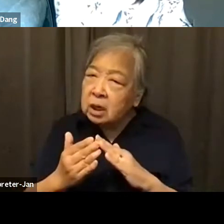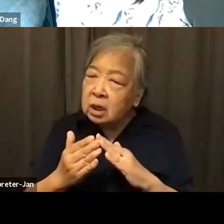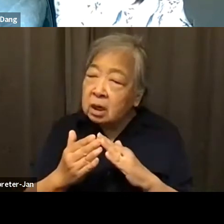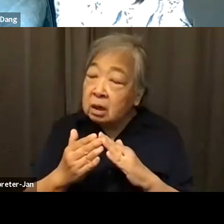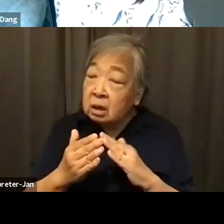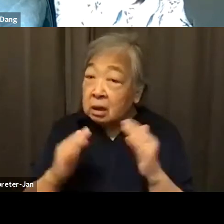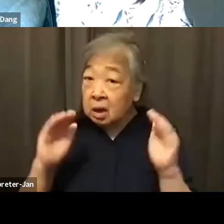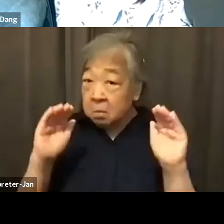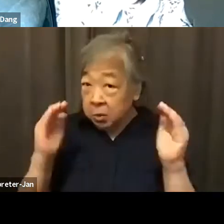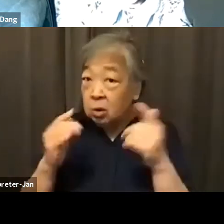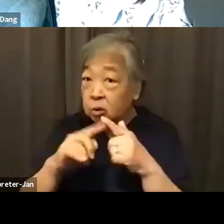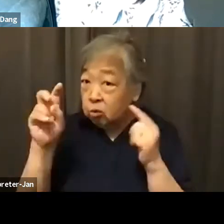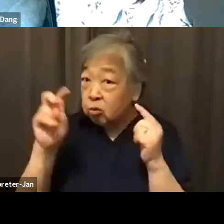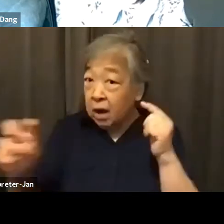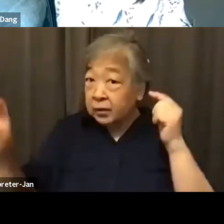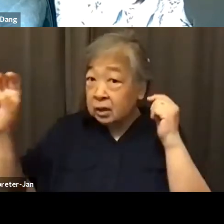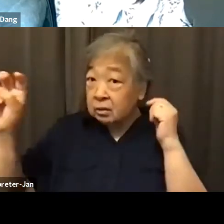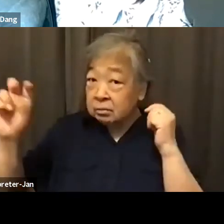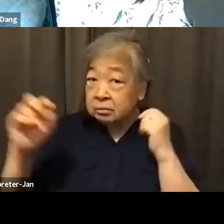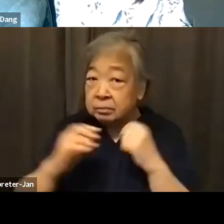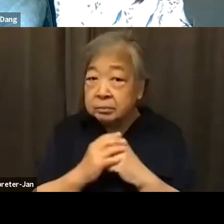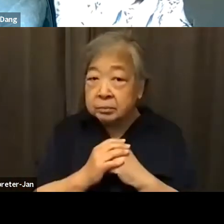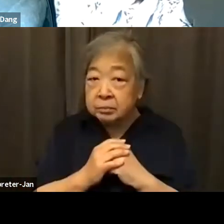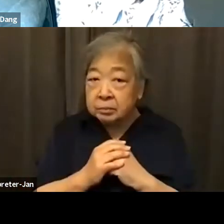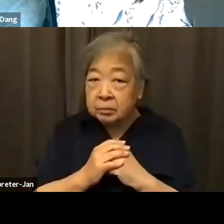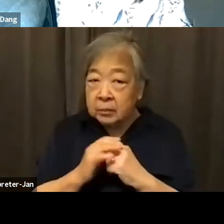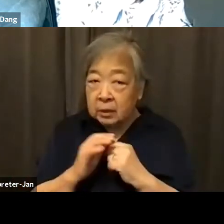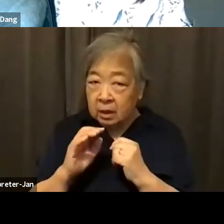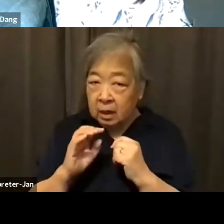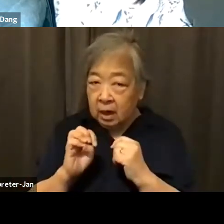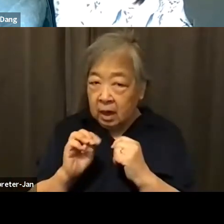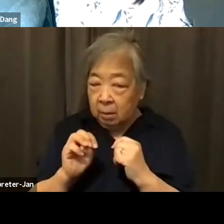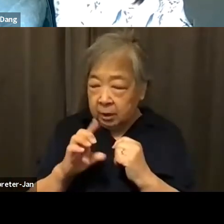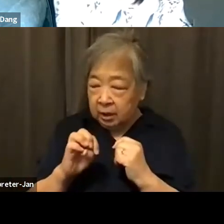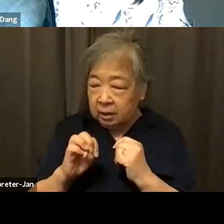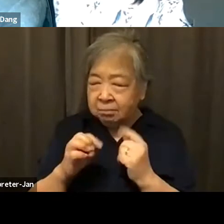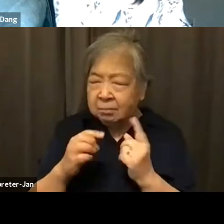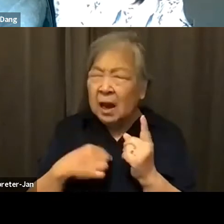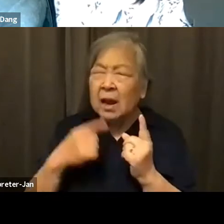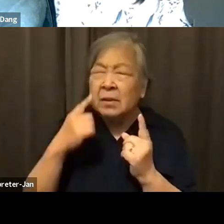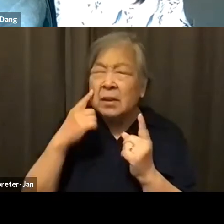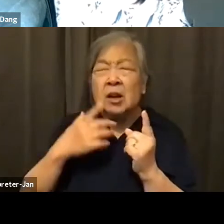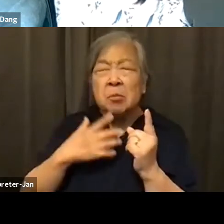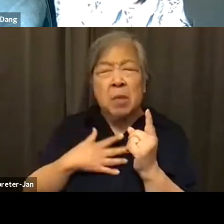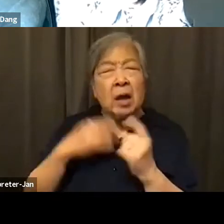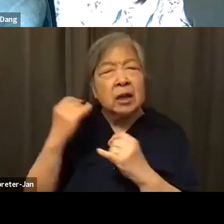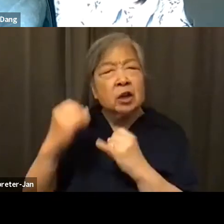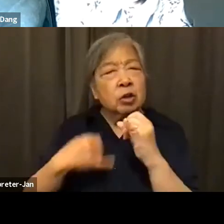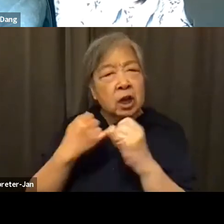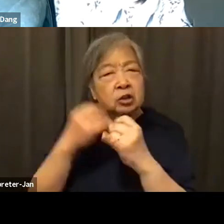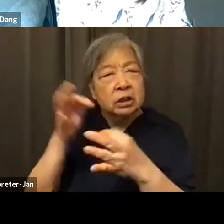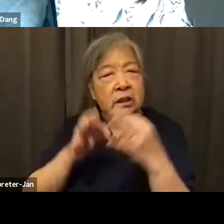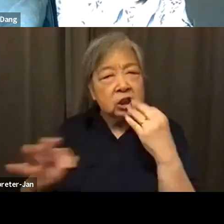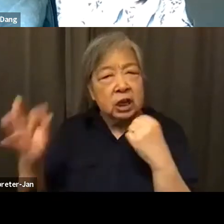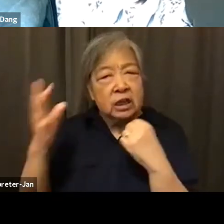Mm hmm. Well, I think for me, my international exchange experience really made me question and really